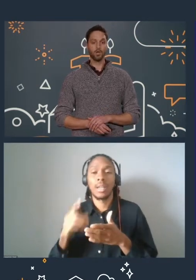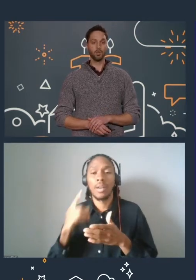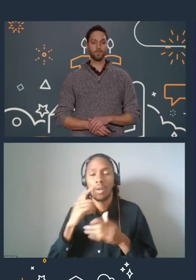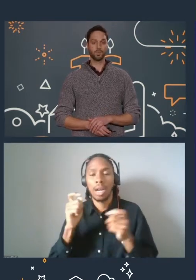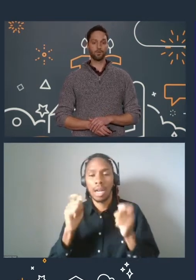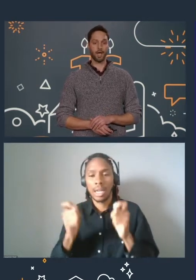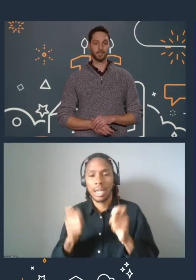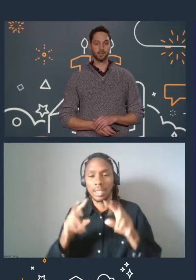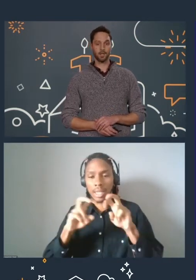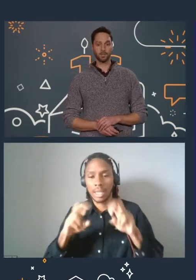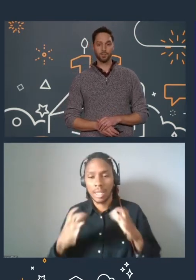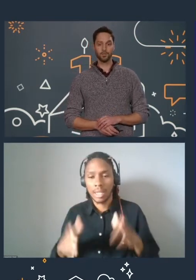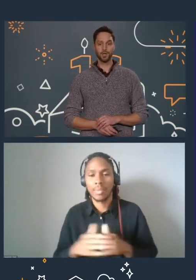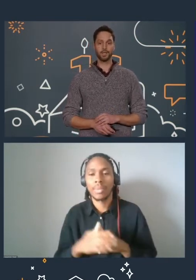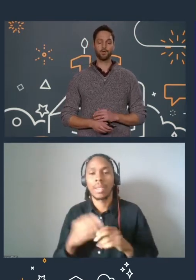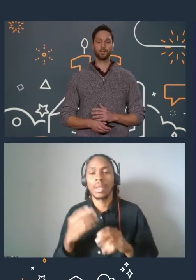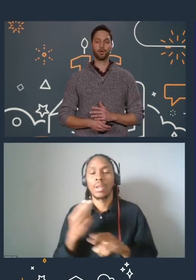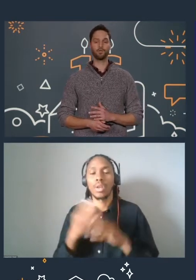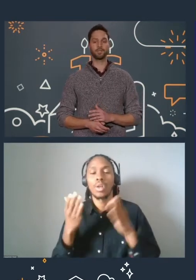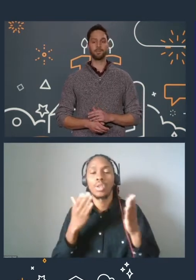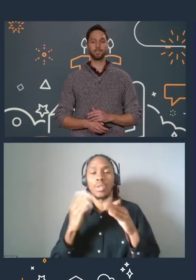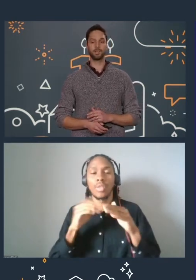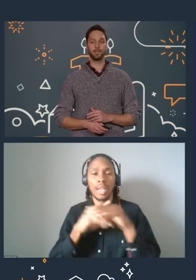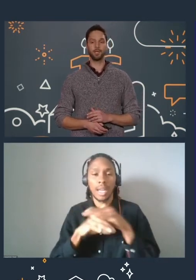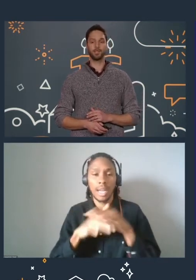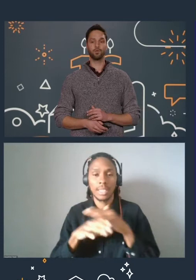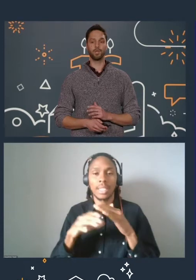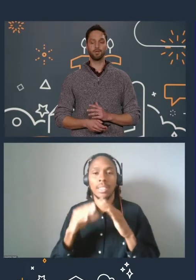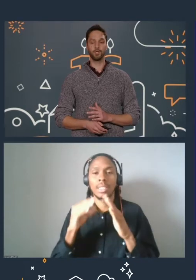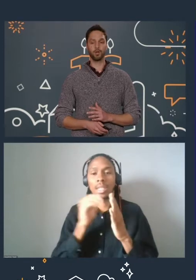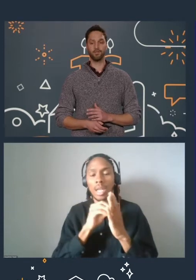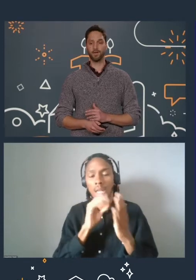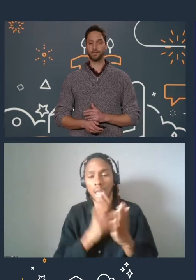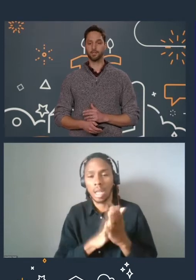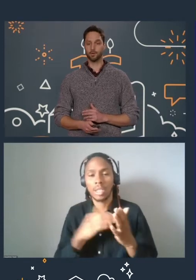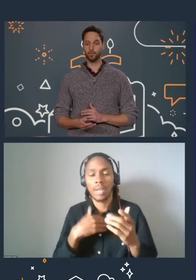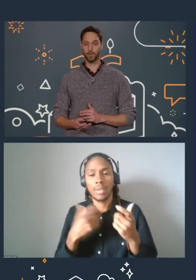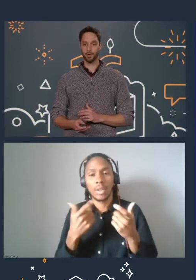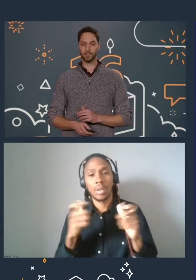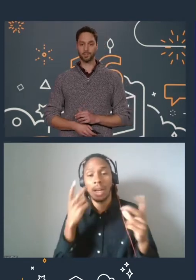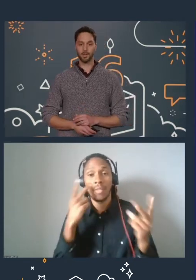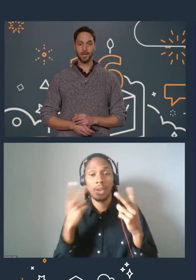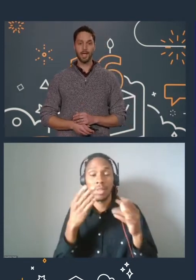Use server access logs to gain granular visibility into individual events or requests